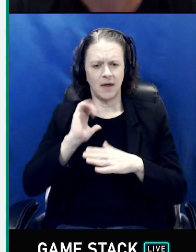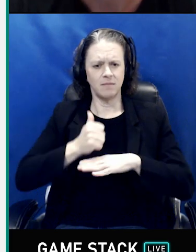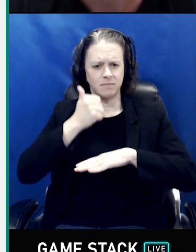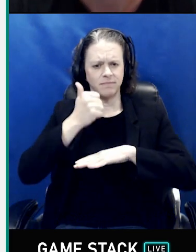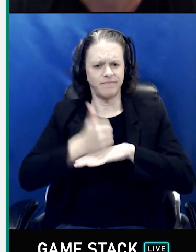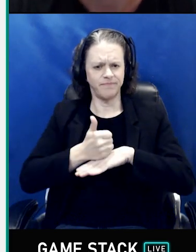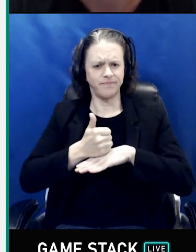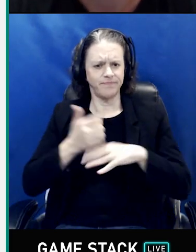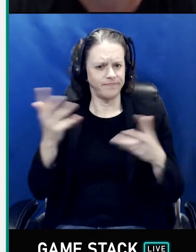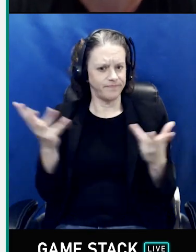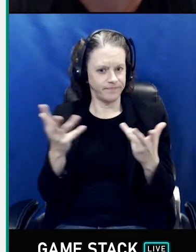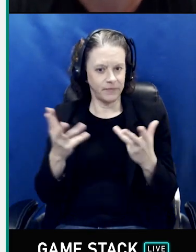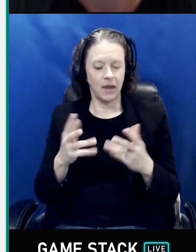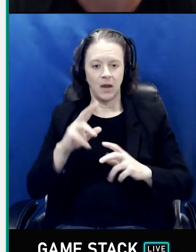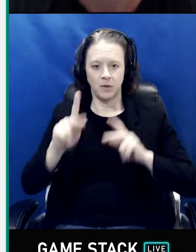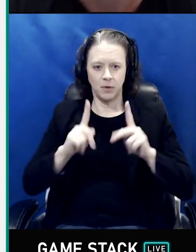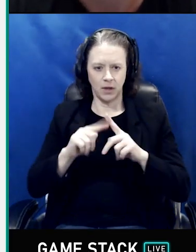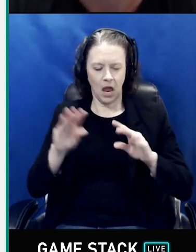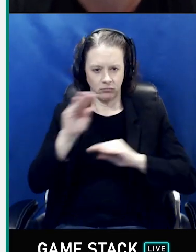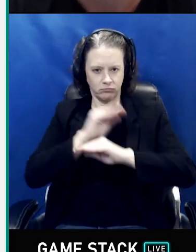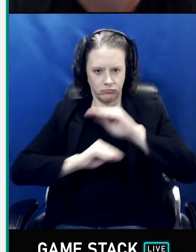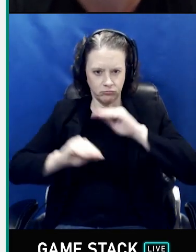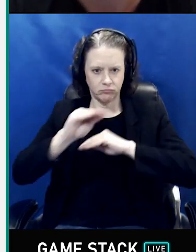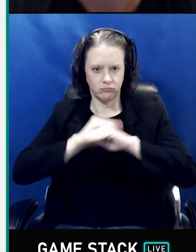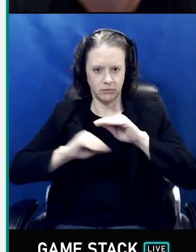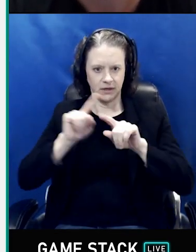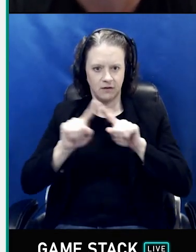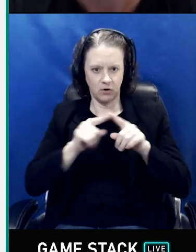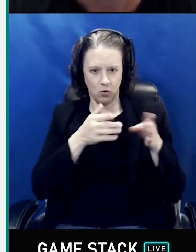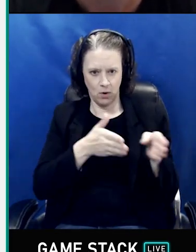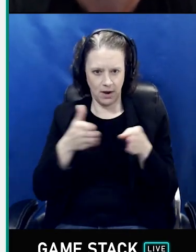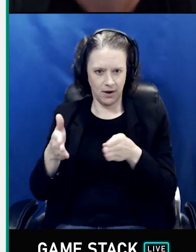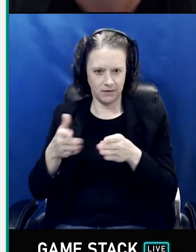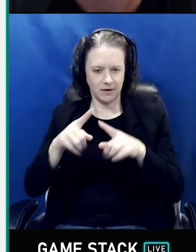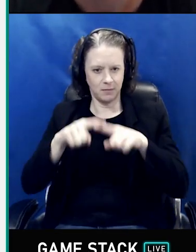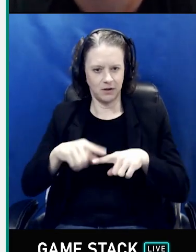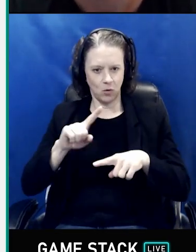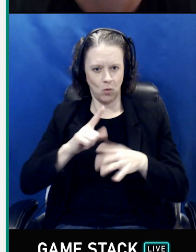Every single different player has a different style of input, and every single hand